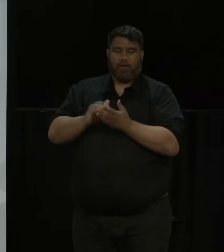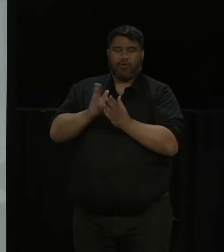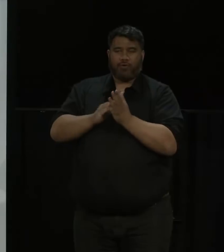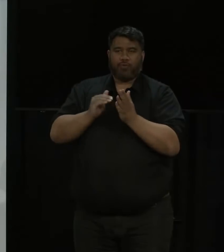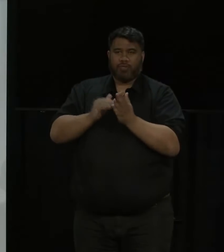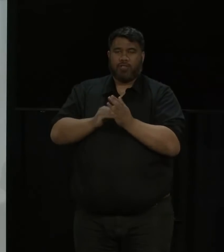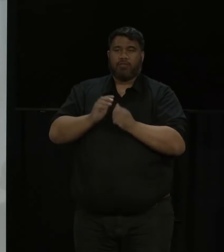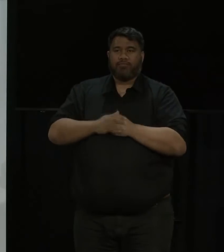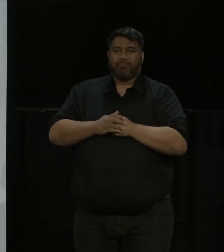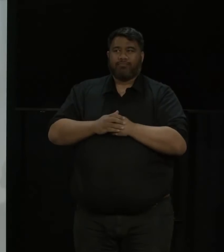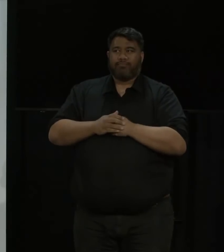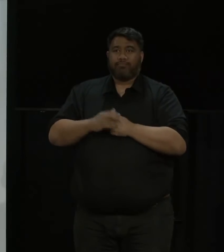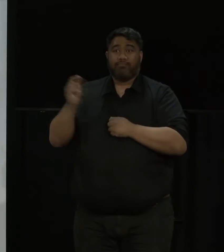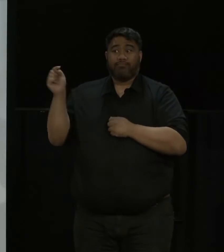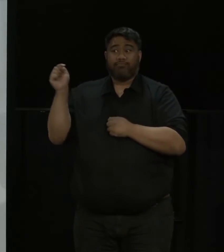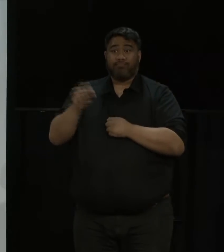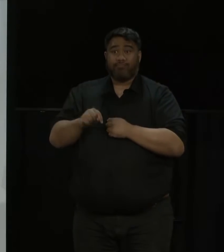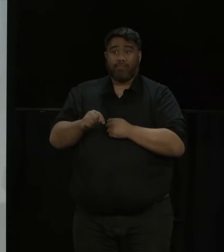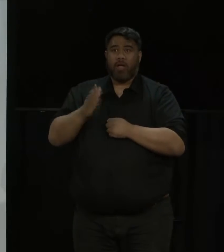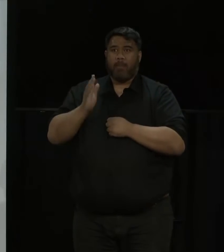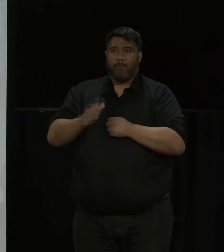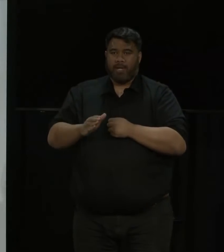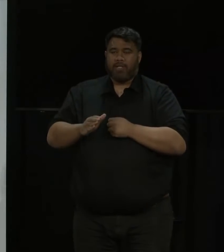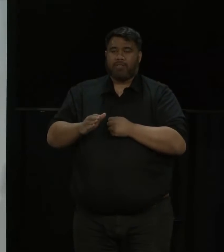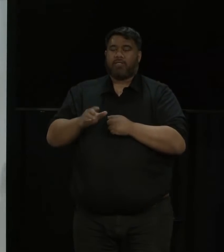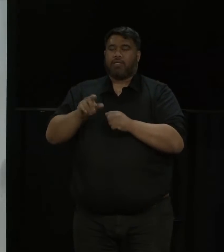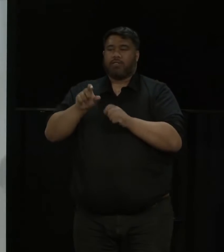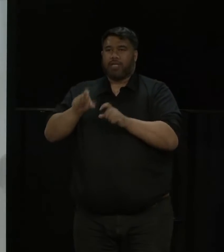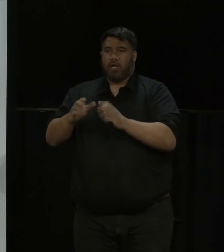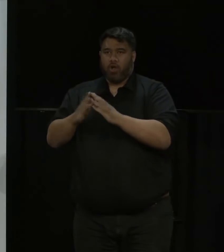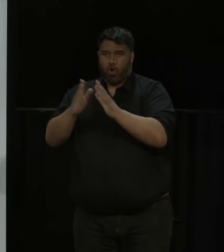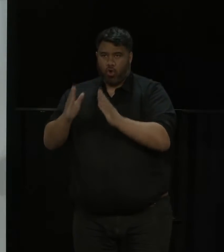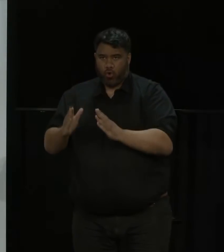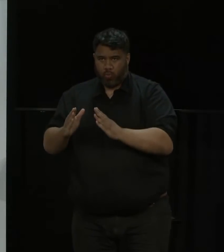country in the past 14 days. They will be required to do a